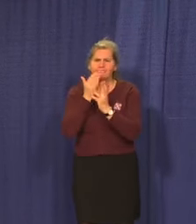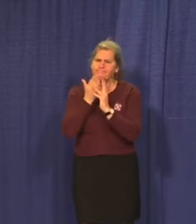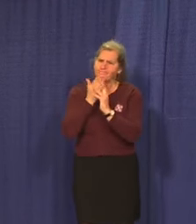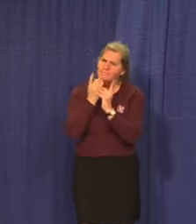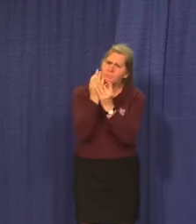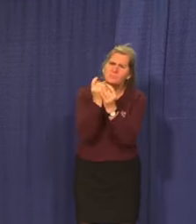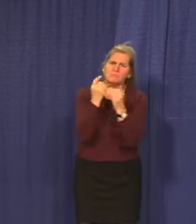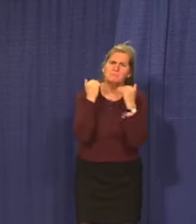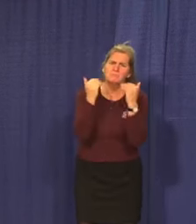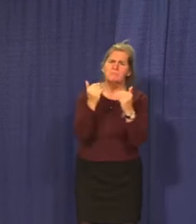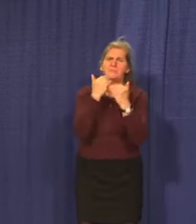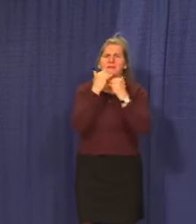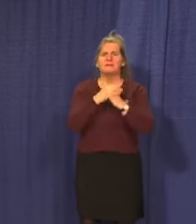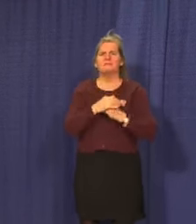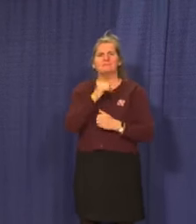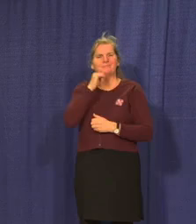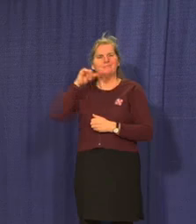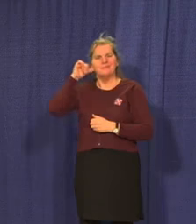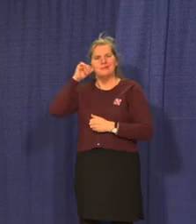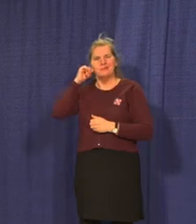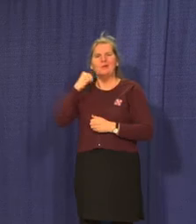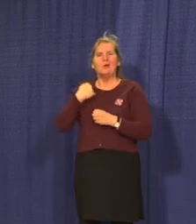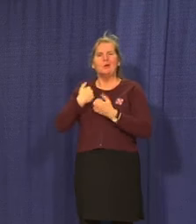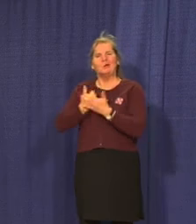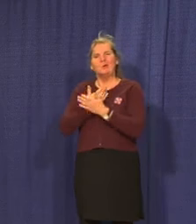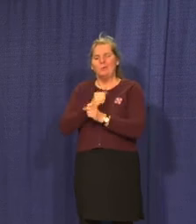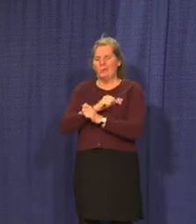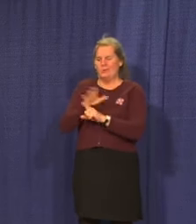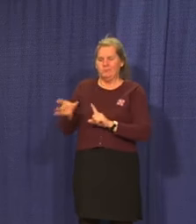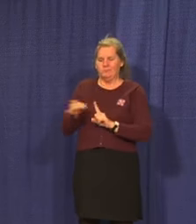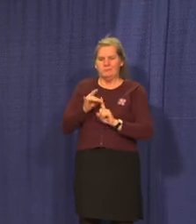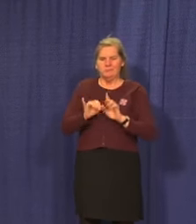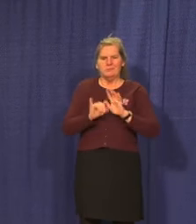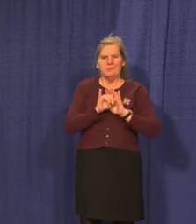YESTERDAY WE ANNOUNCED A NEW CASE OF COVID 19 IN THE TERRITORY, BRINGING OUR TOTAL